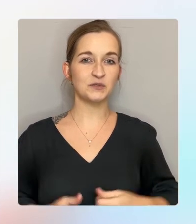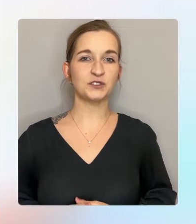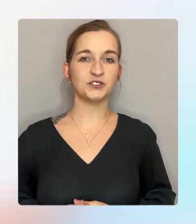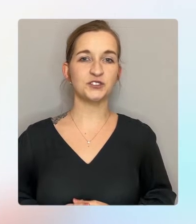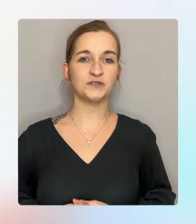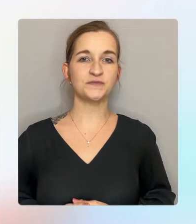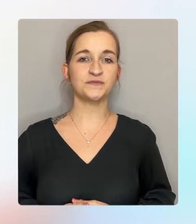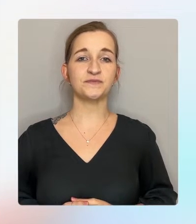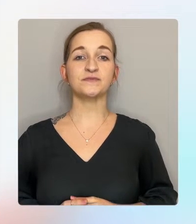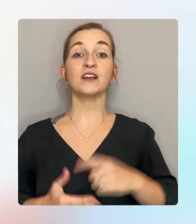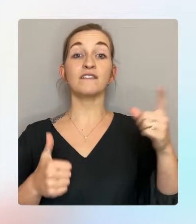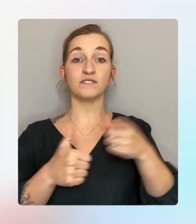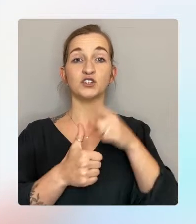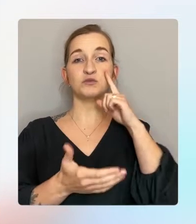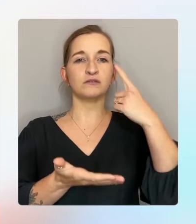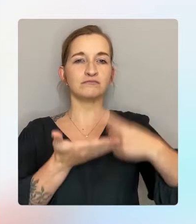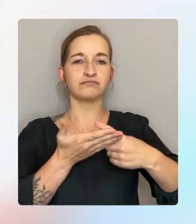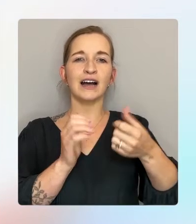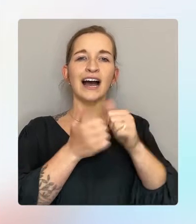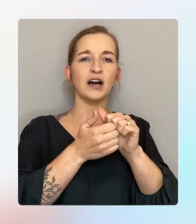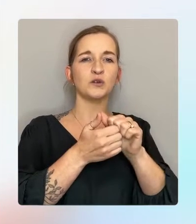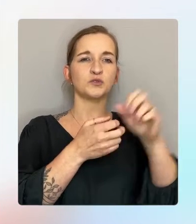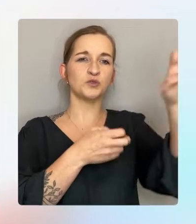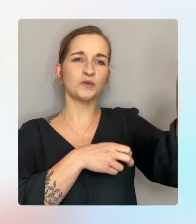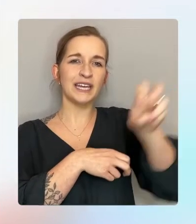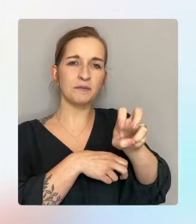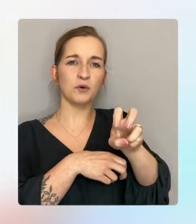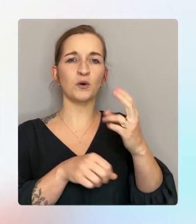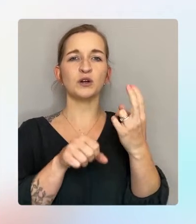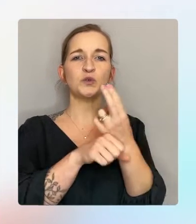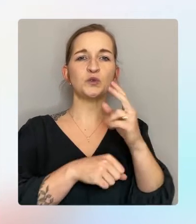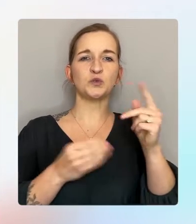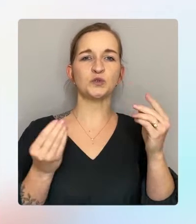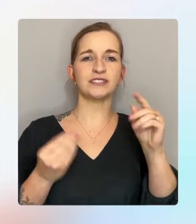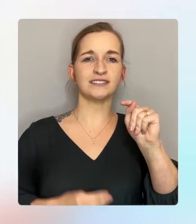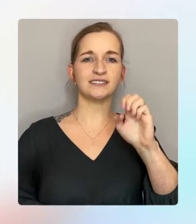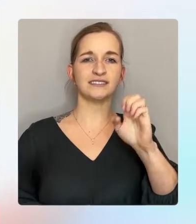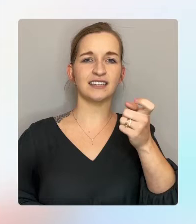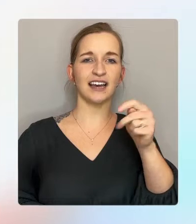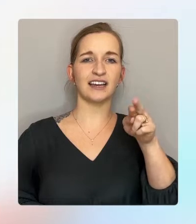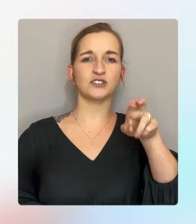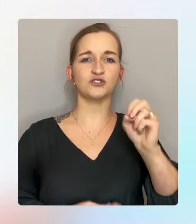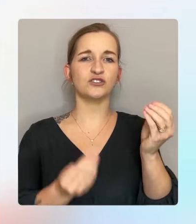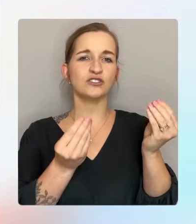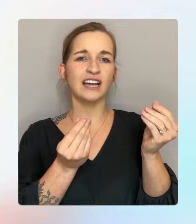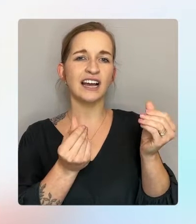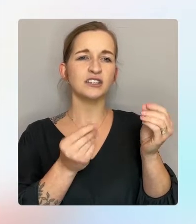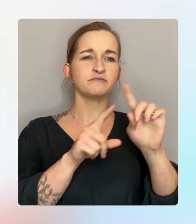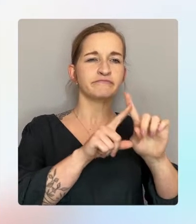We first cover how to import and use textures, materials, and other assets to animate your virtual object.